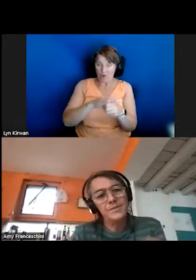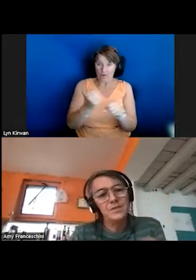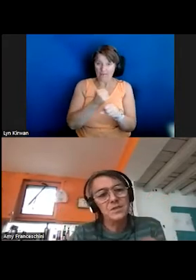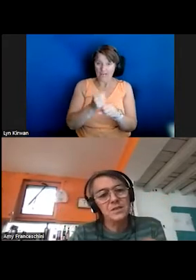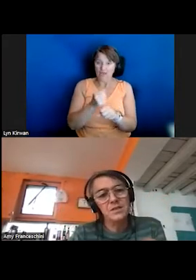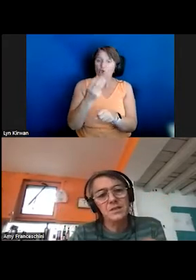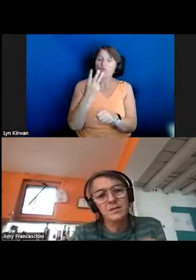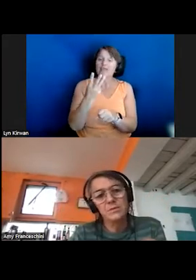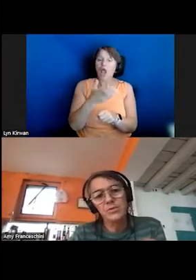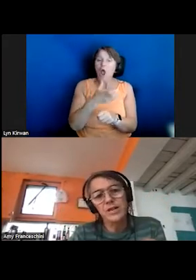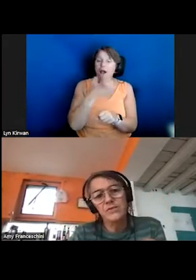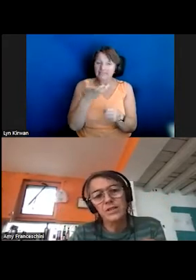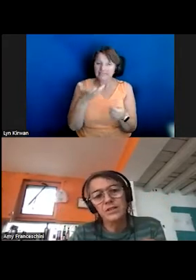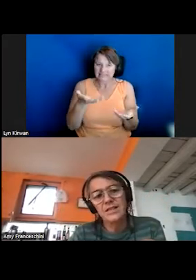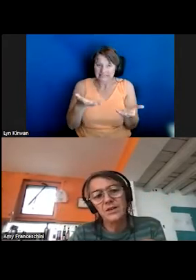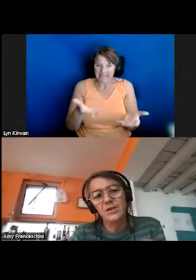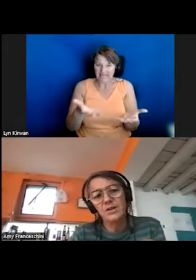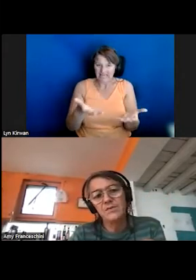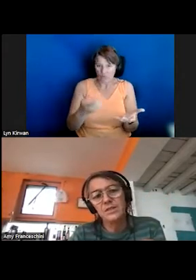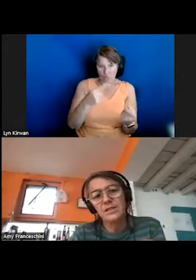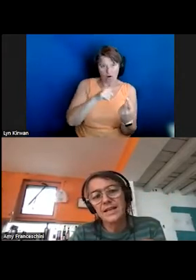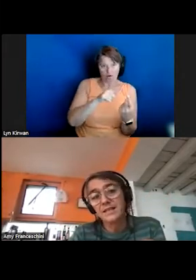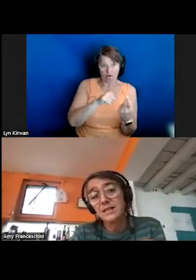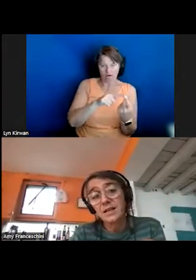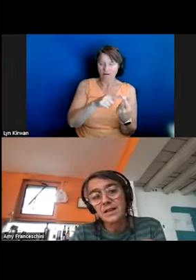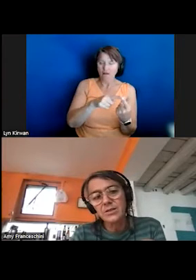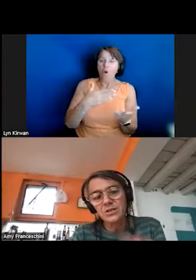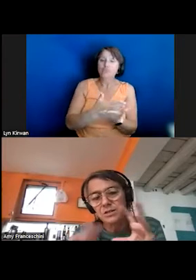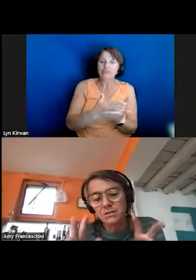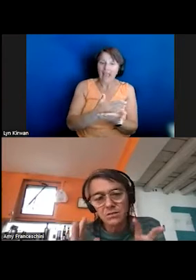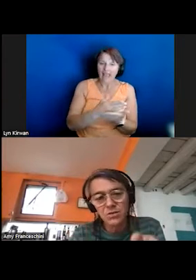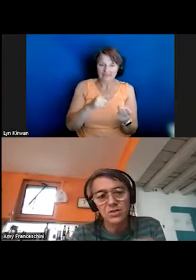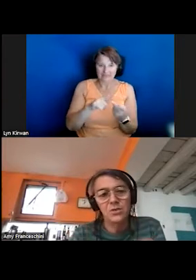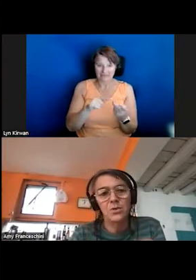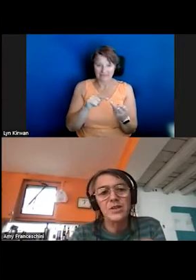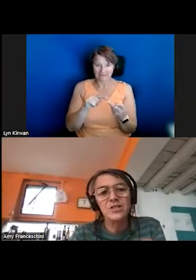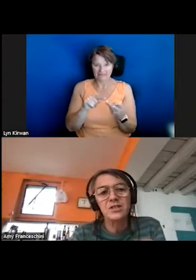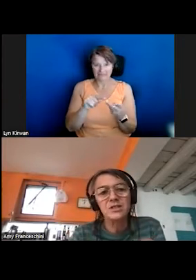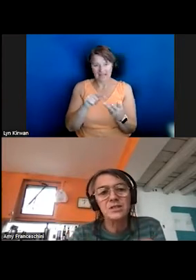So, there's a bread oven, a tandor oven, and a tandor which is a traditional Norwegian